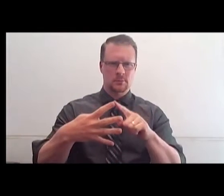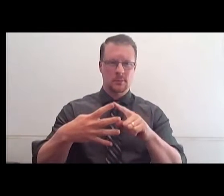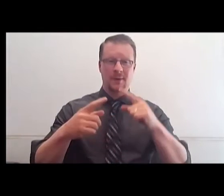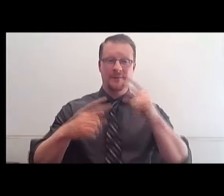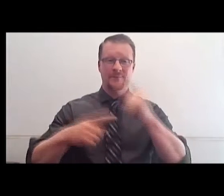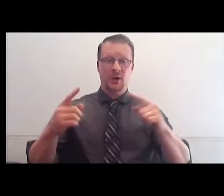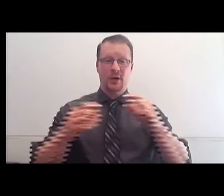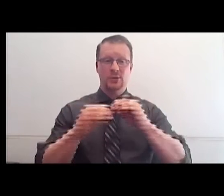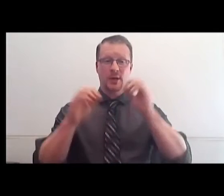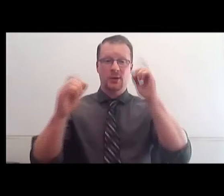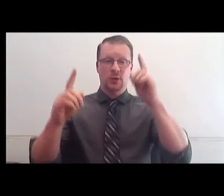"include what?